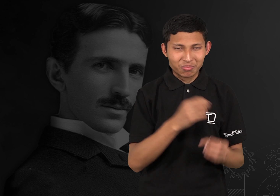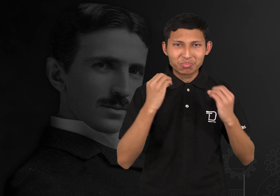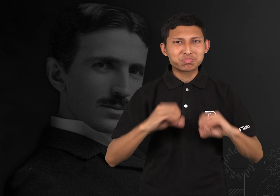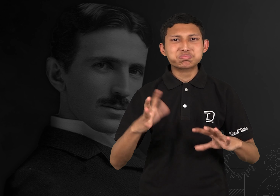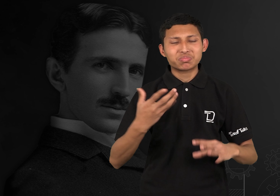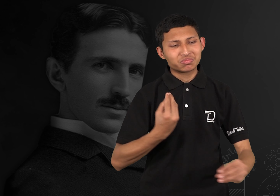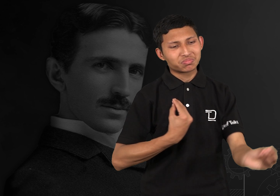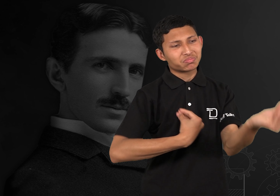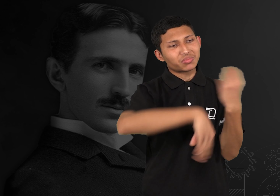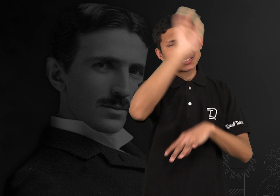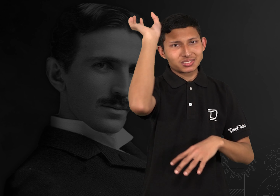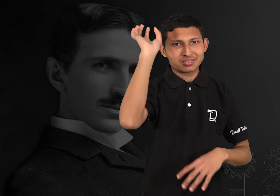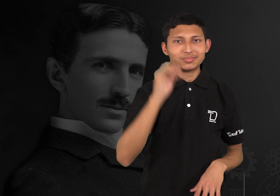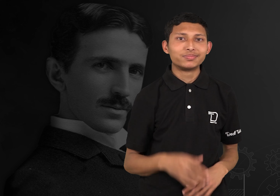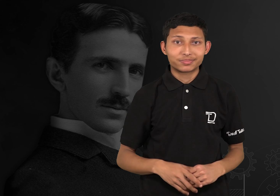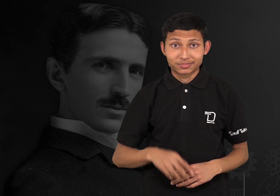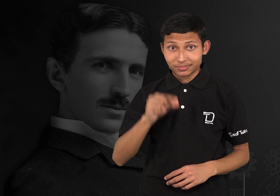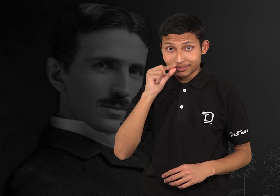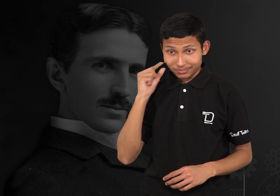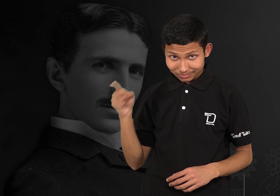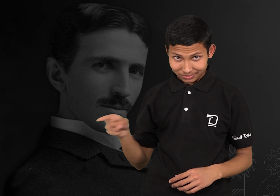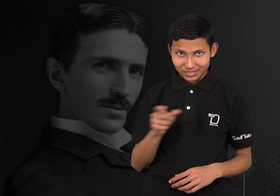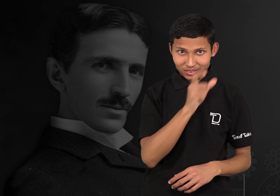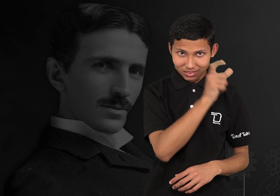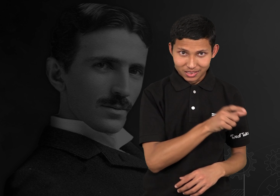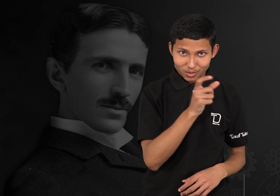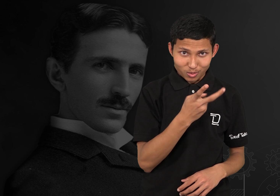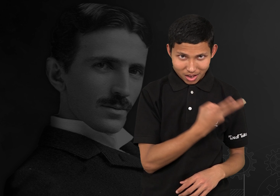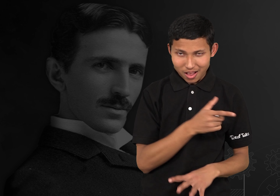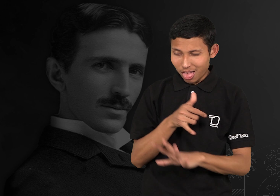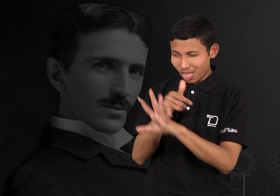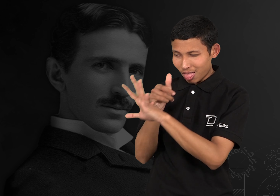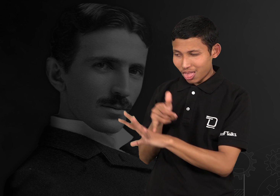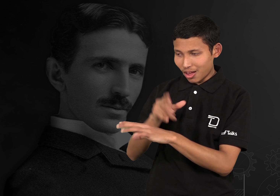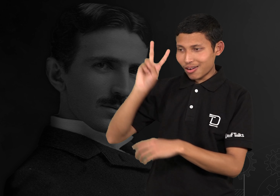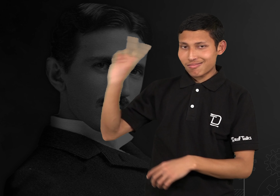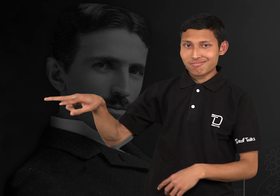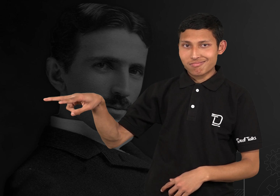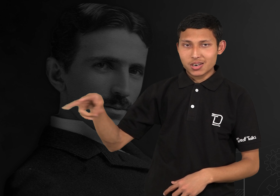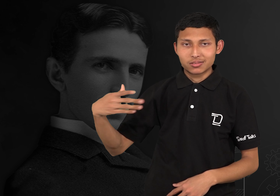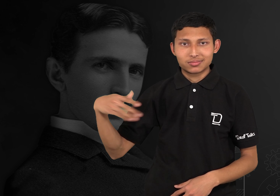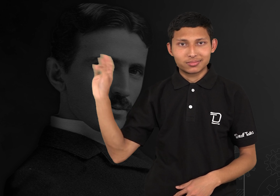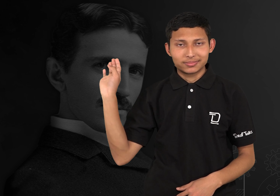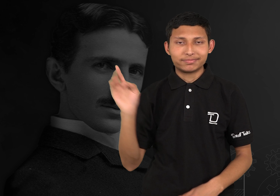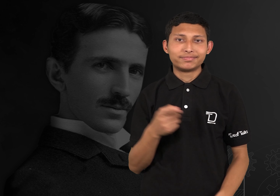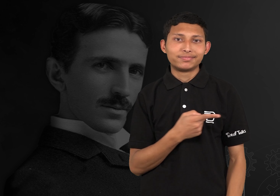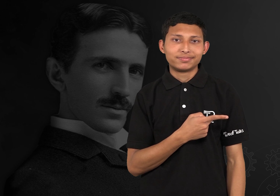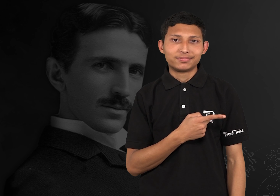exchange for stock when it was now worthless. Tesla was cheated.